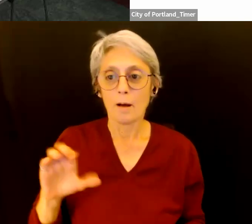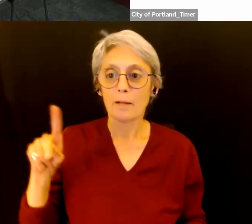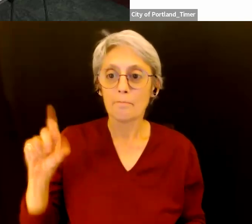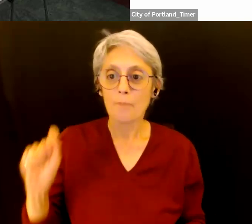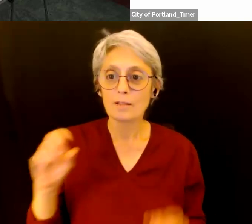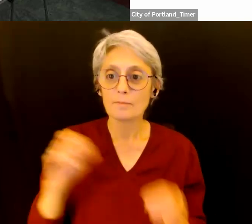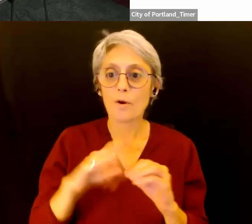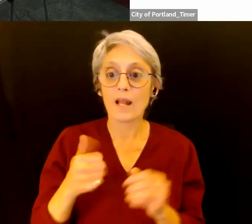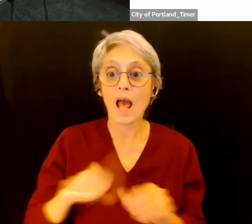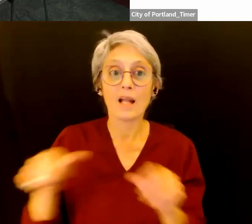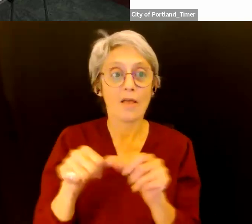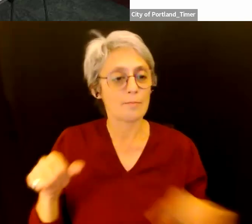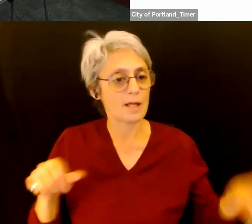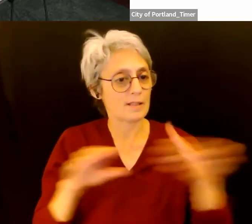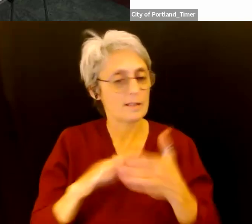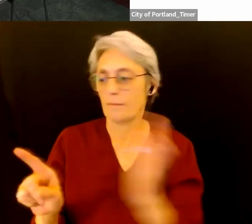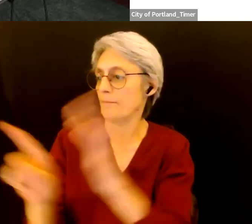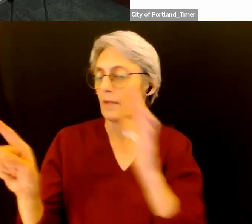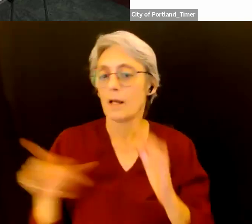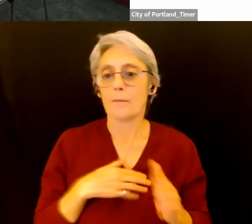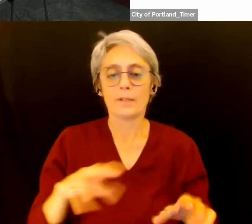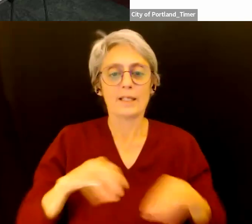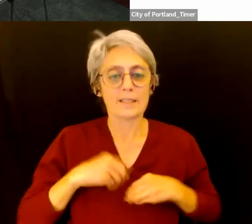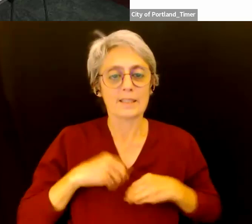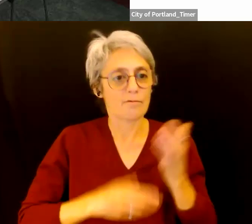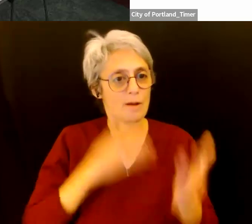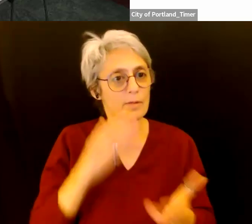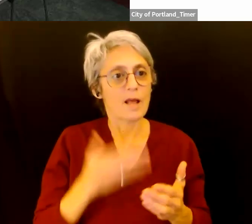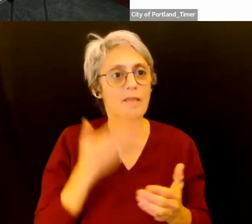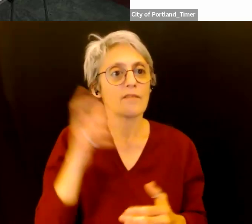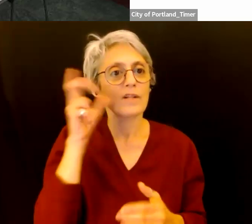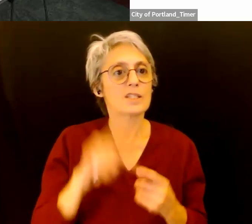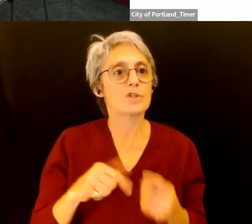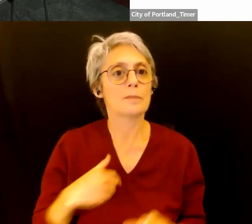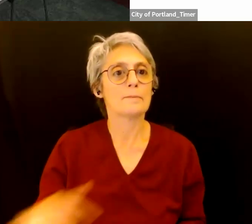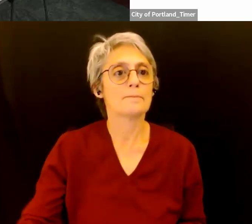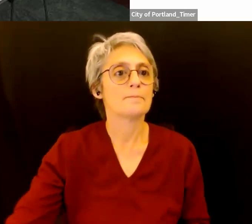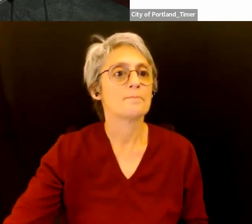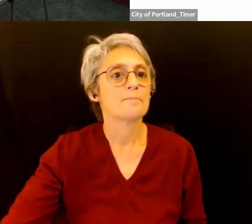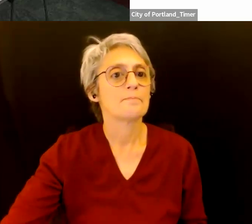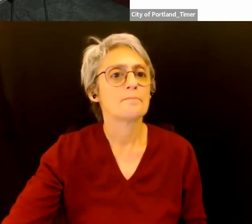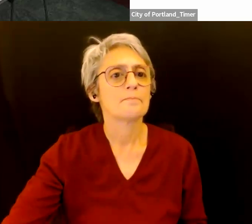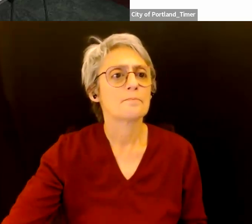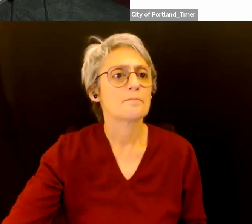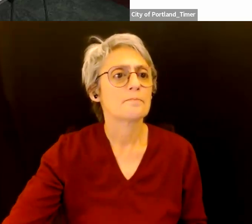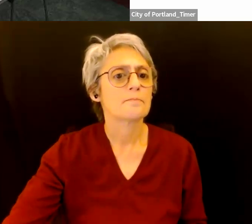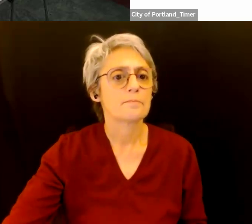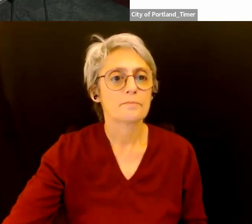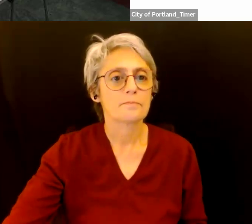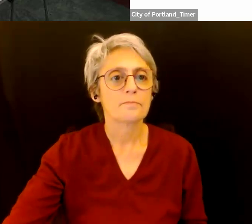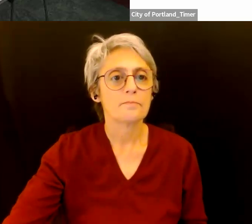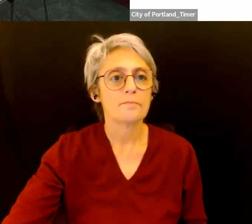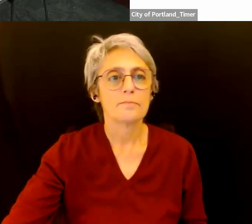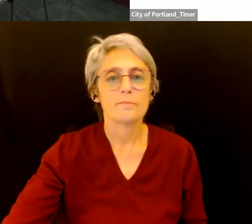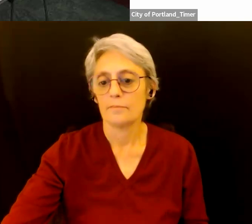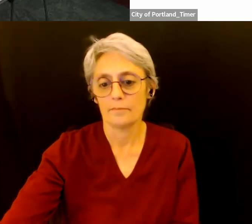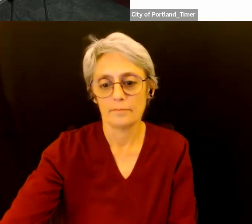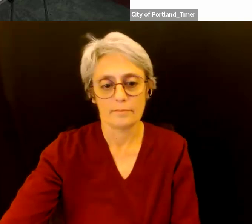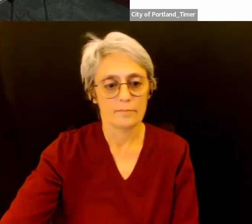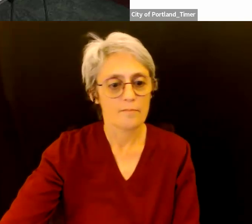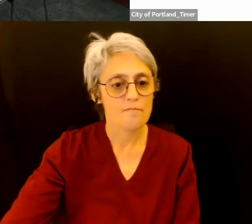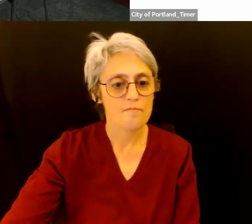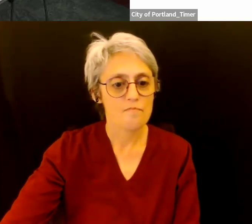Please take these recommendations. I appreciate you listening to me.